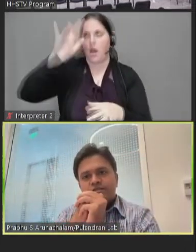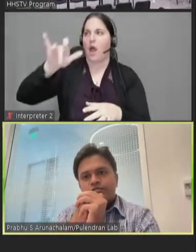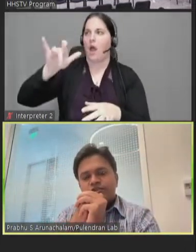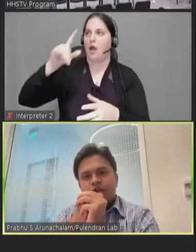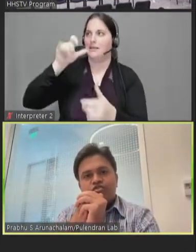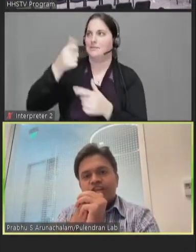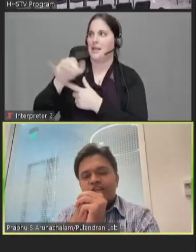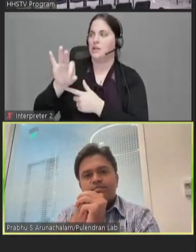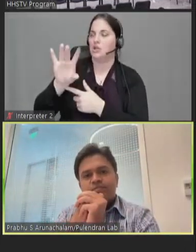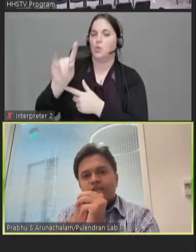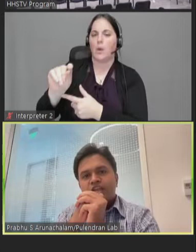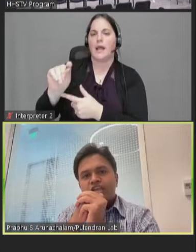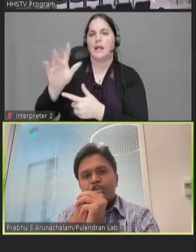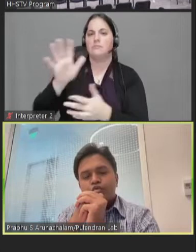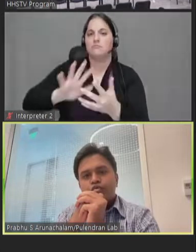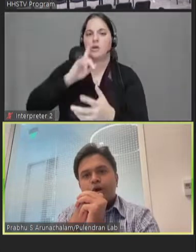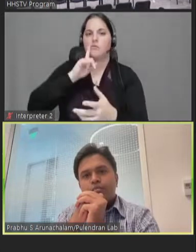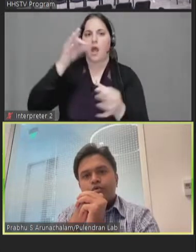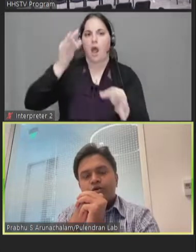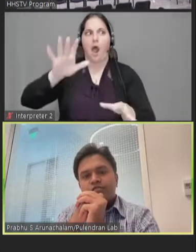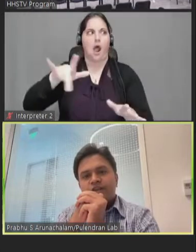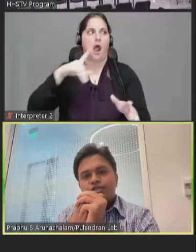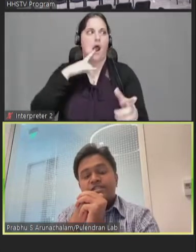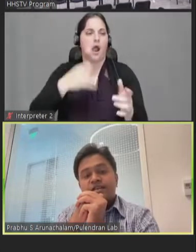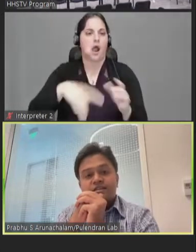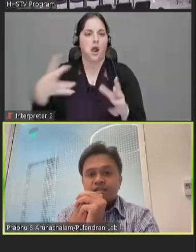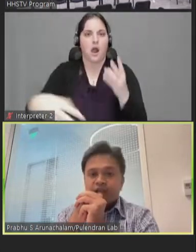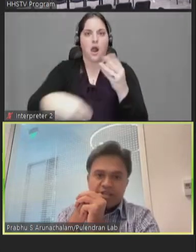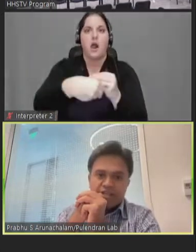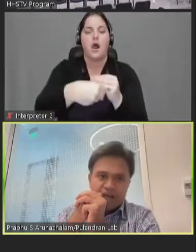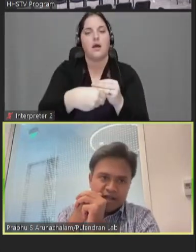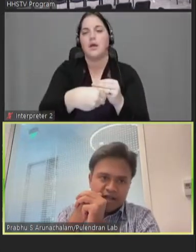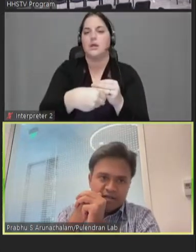there was not really any new approval of adjuvants until the 1990s.